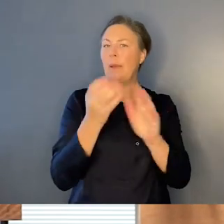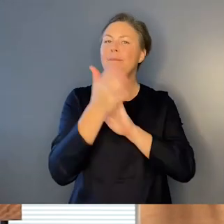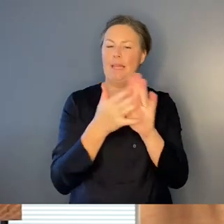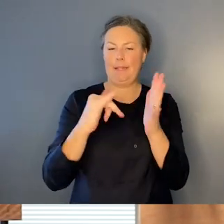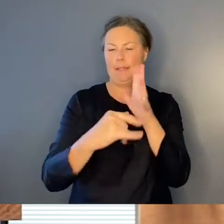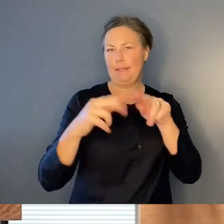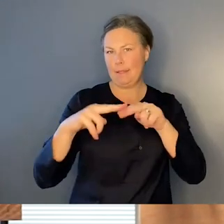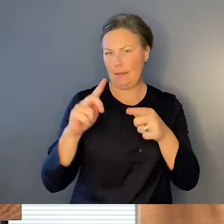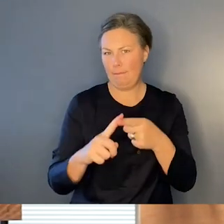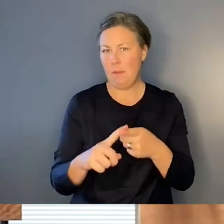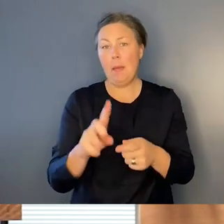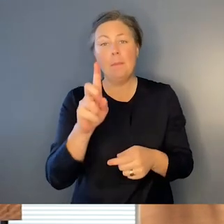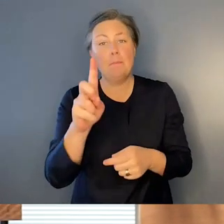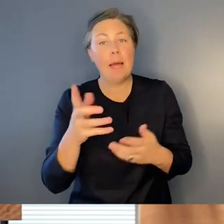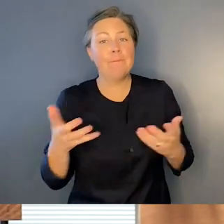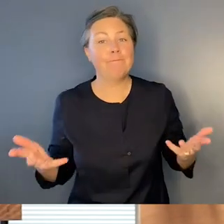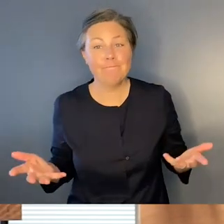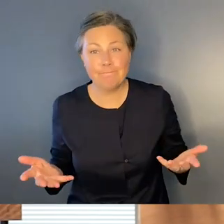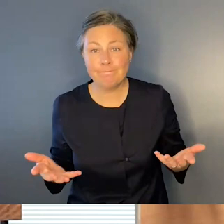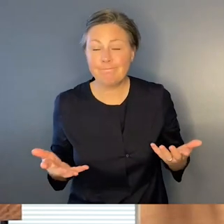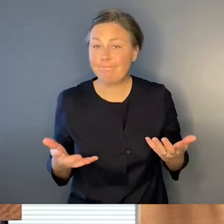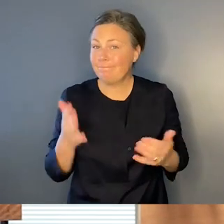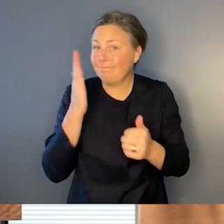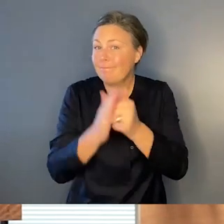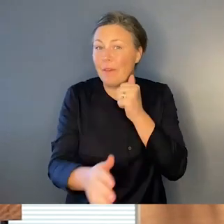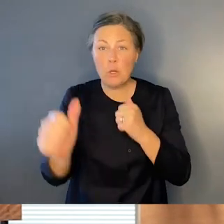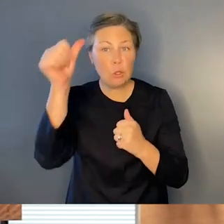But with any treatment, of course, there are consequences and risks.